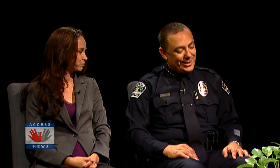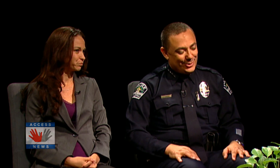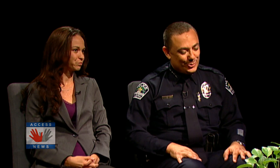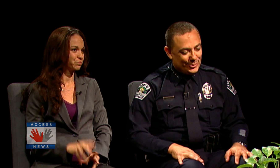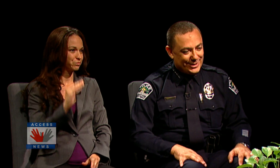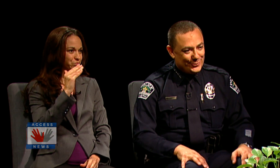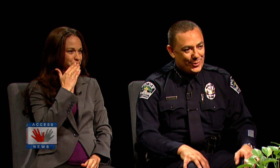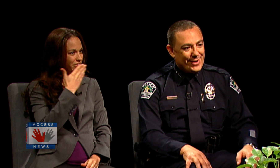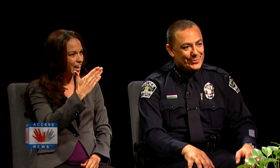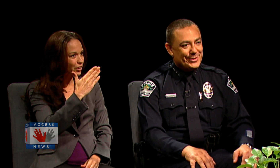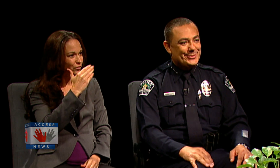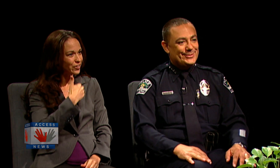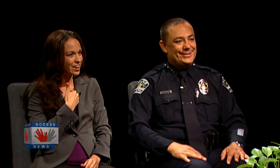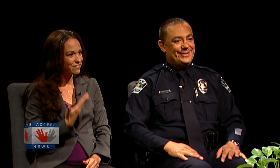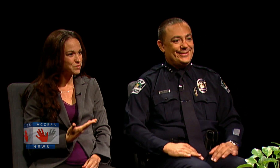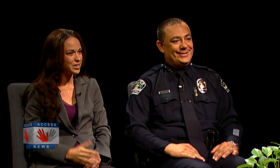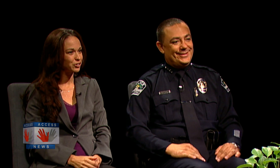THANK YOU. THANK YOU FOR HAVING ME.